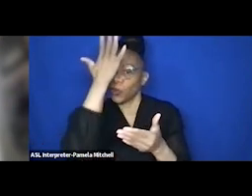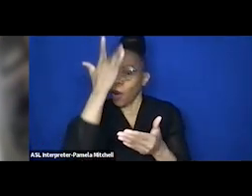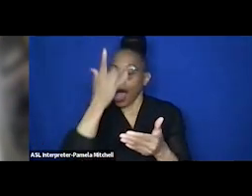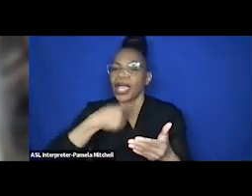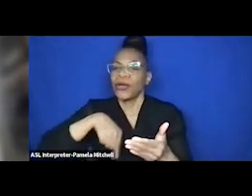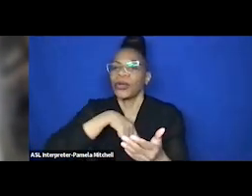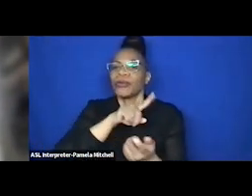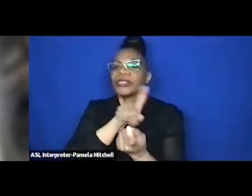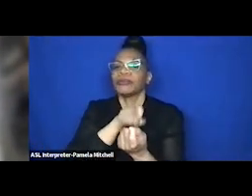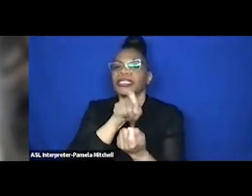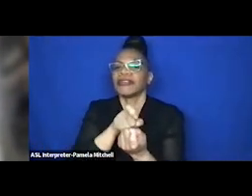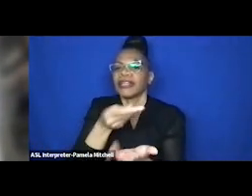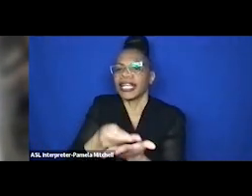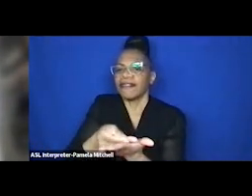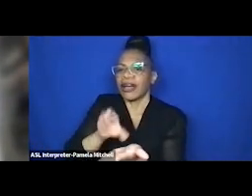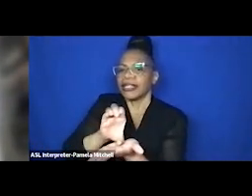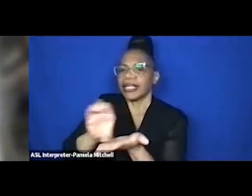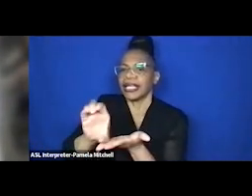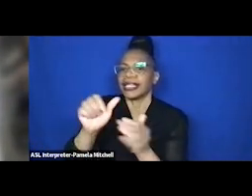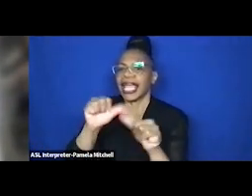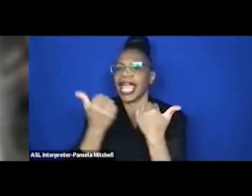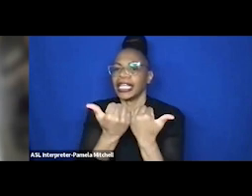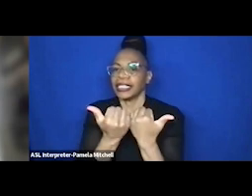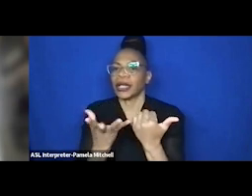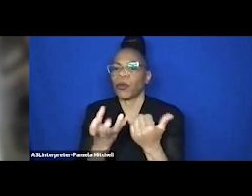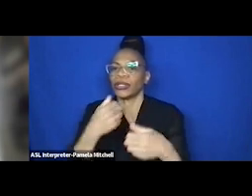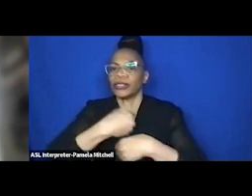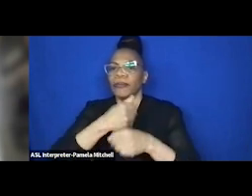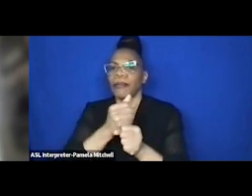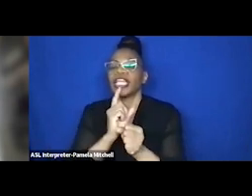and we wanted to make sure that they were successful, our meetings were held on a monthly basis.